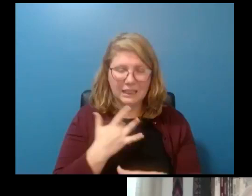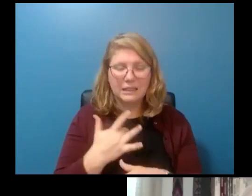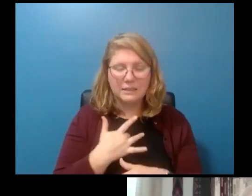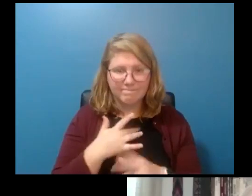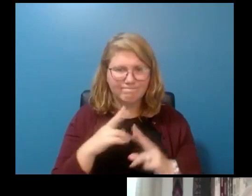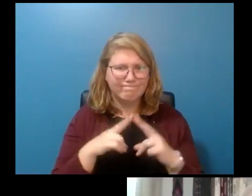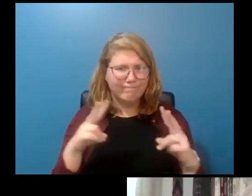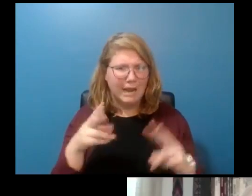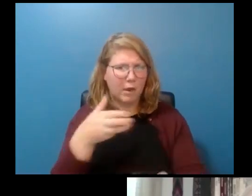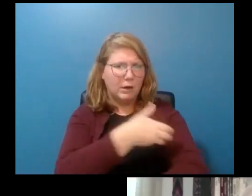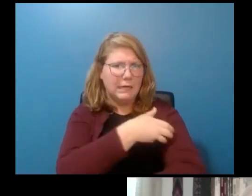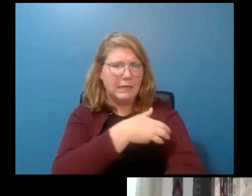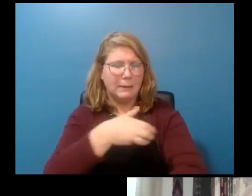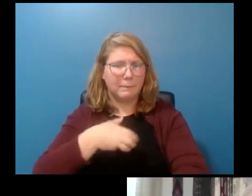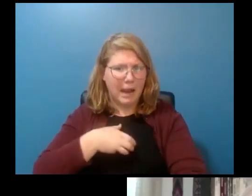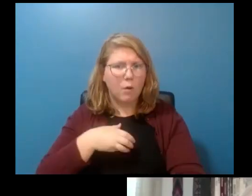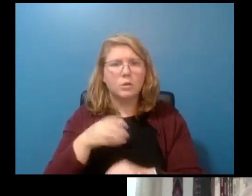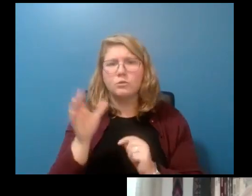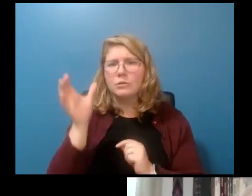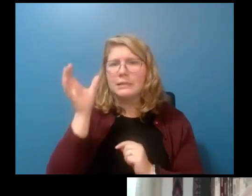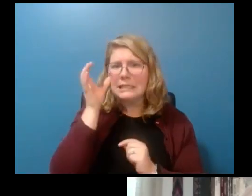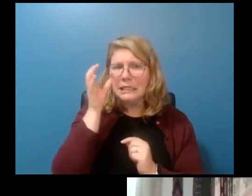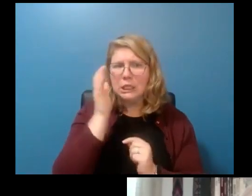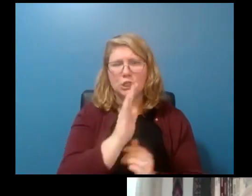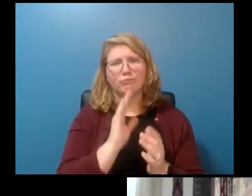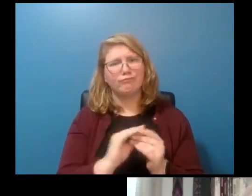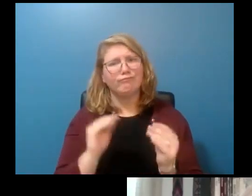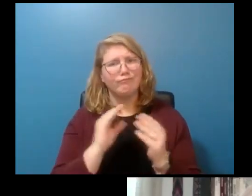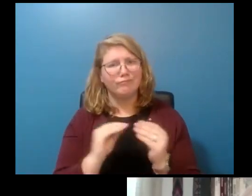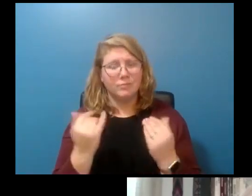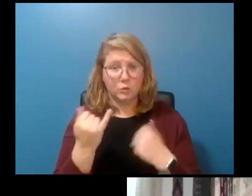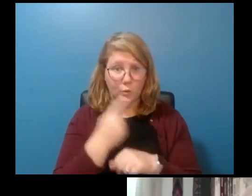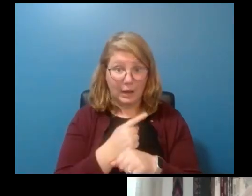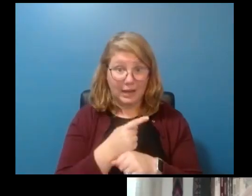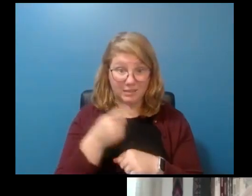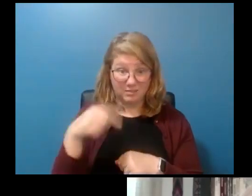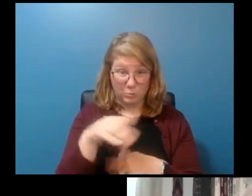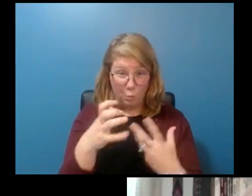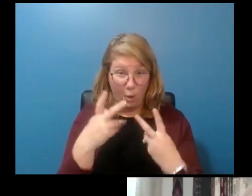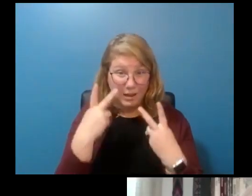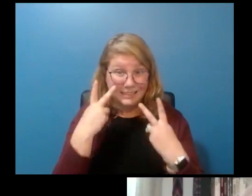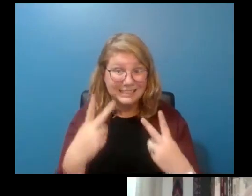facility we need to say they are providing mental healthcare treatment, which largely they